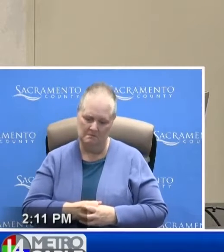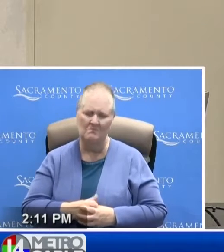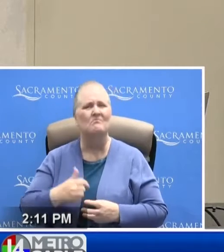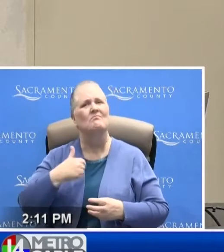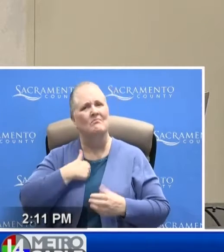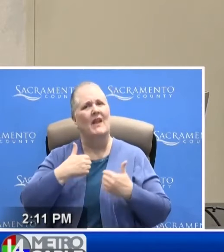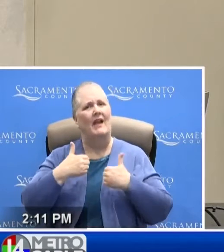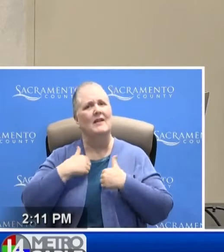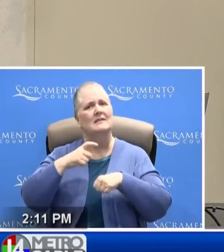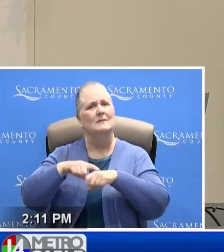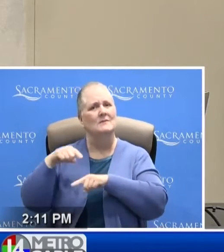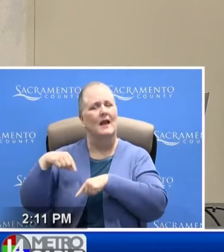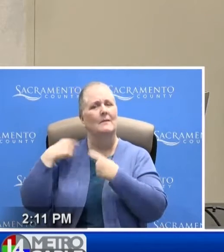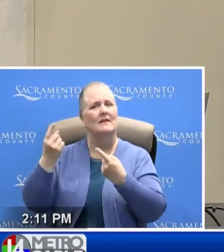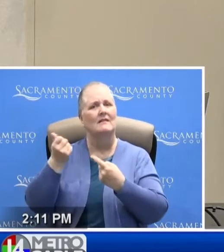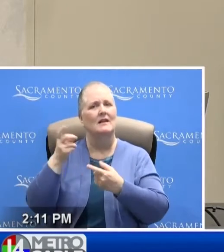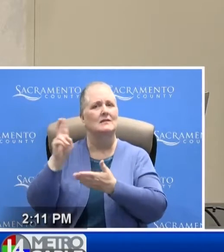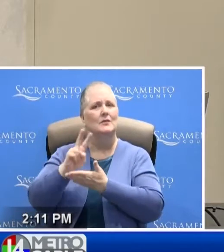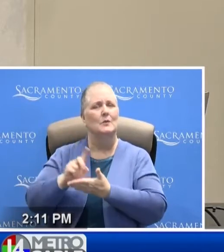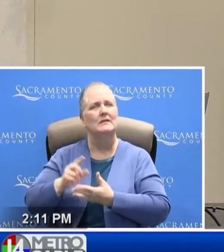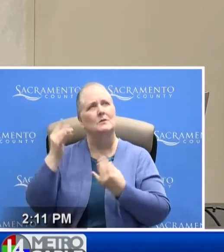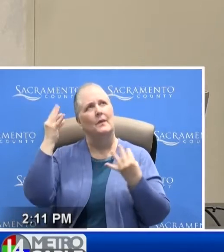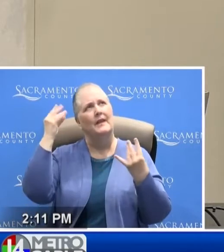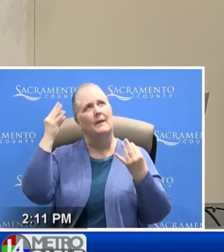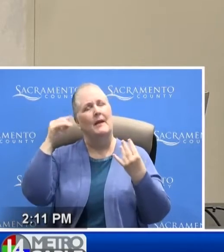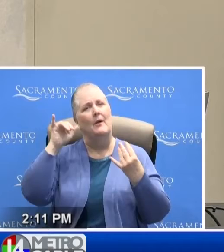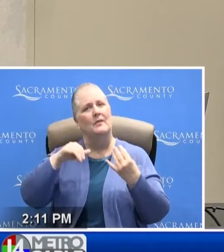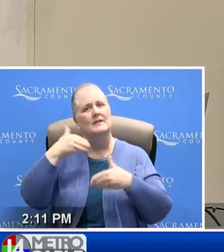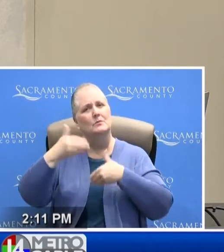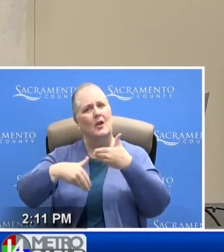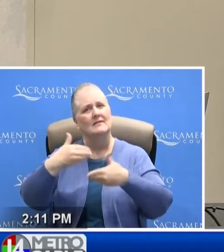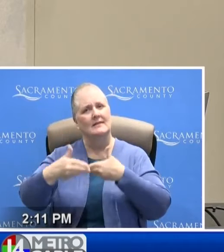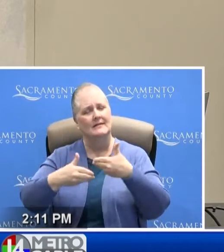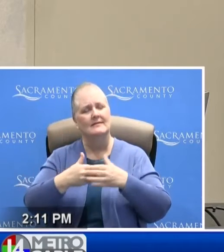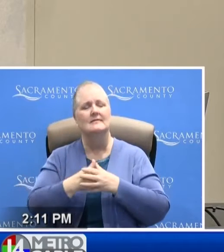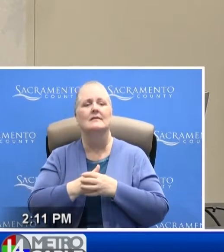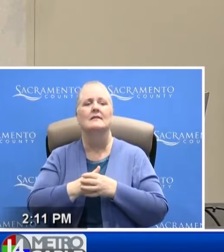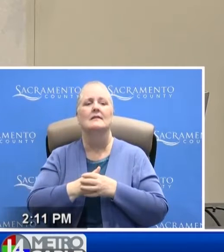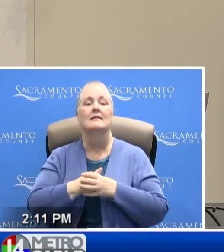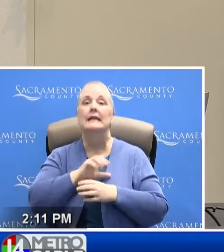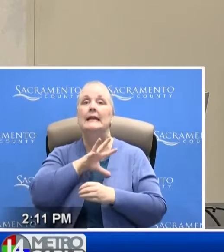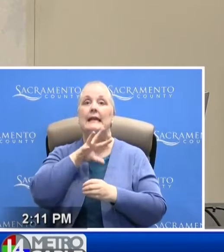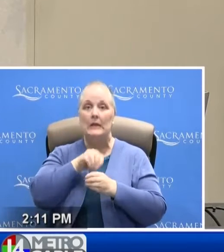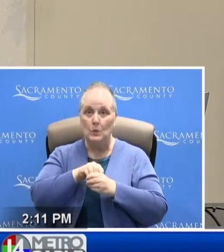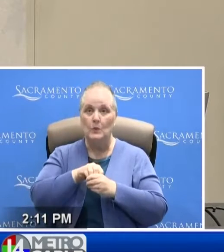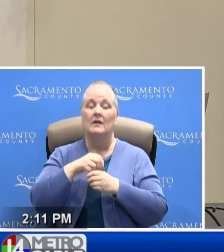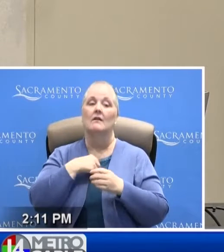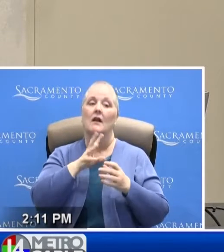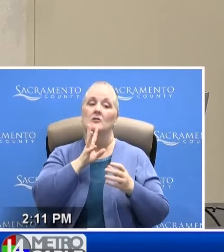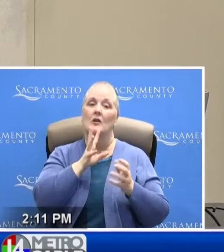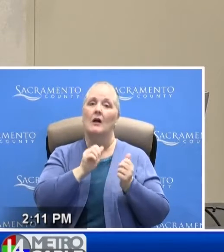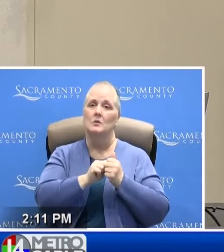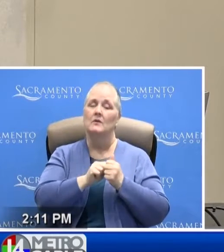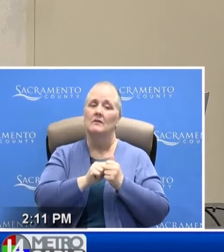to reflect upon the process that we went through to get here, including talking to a fair amount in the community